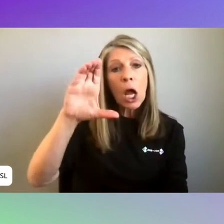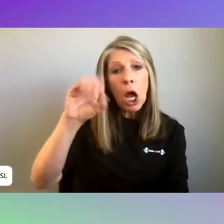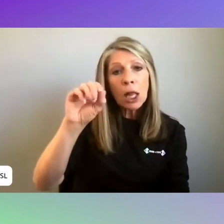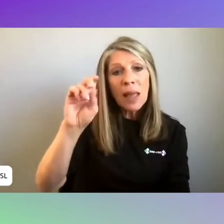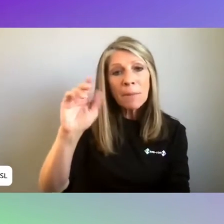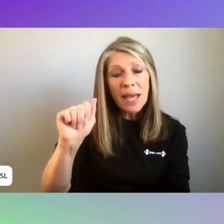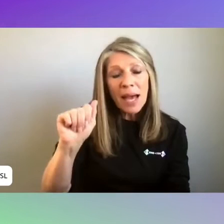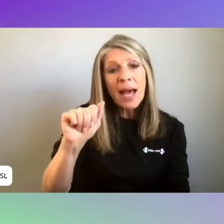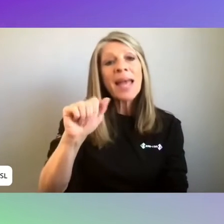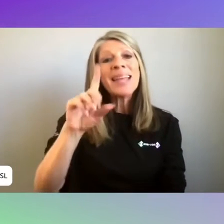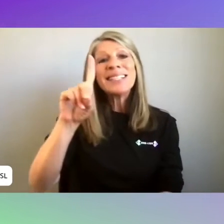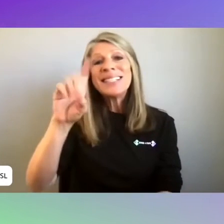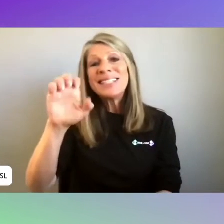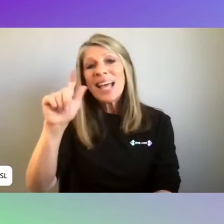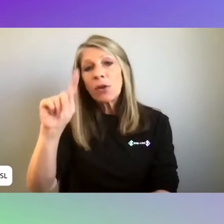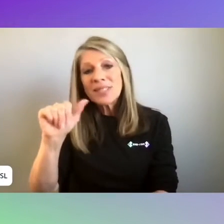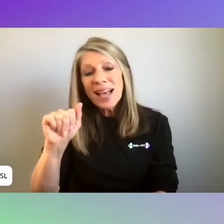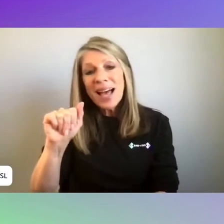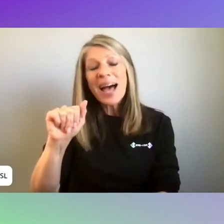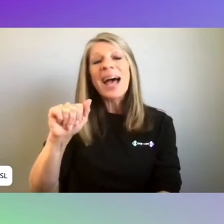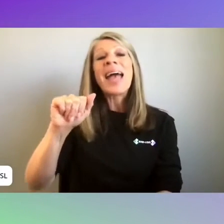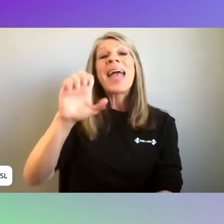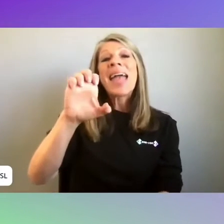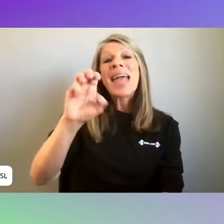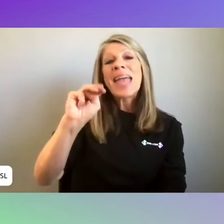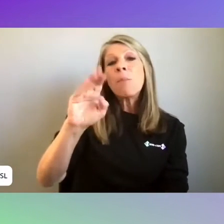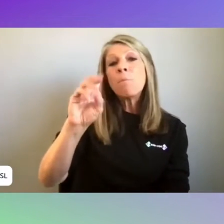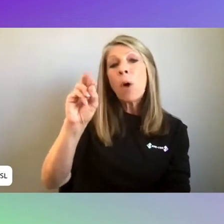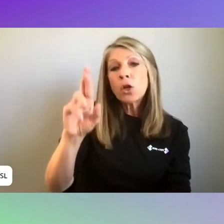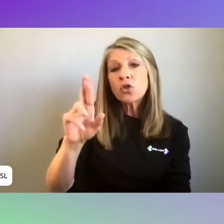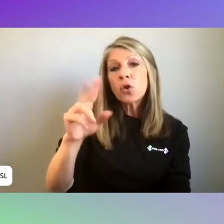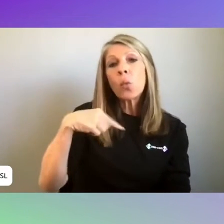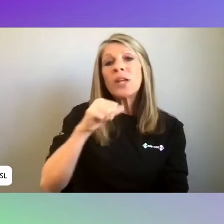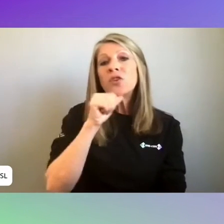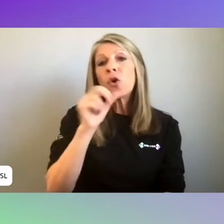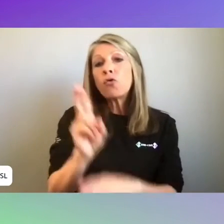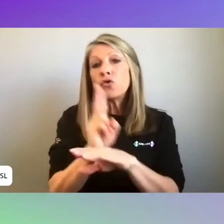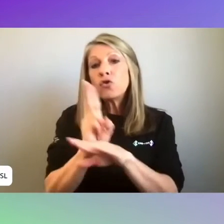eight different dot heights period we use via Columbia,